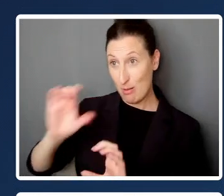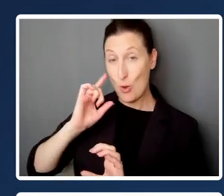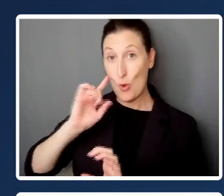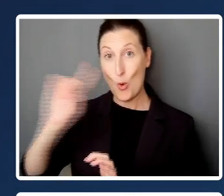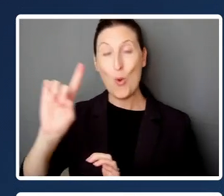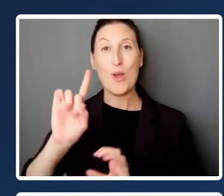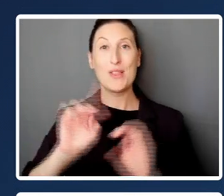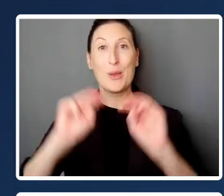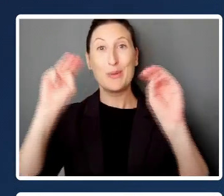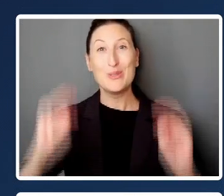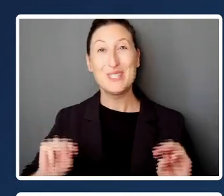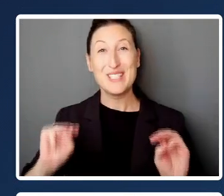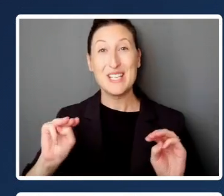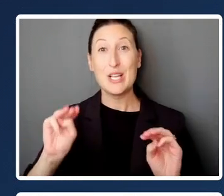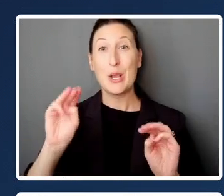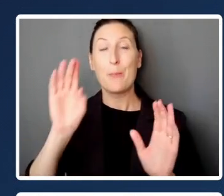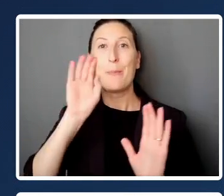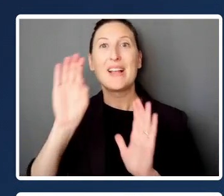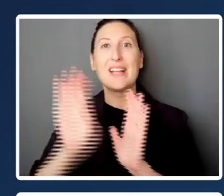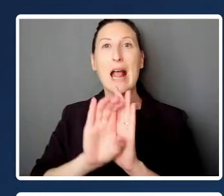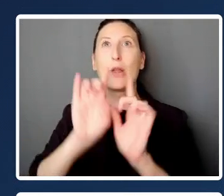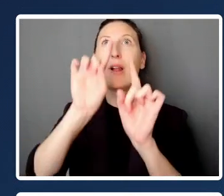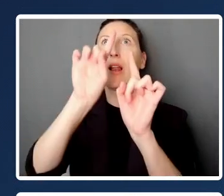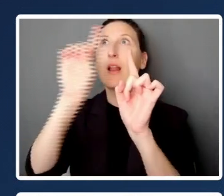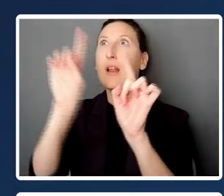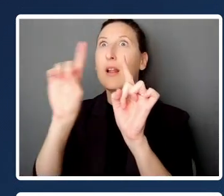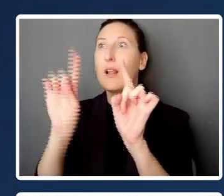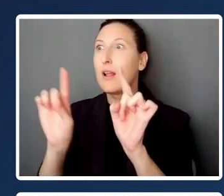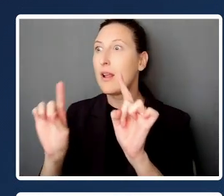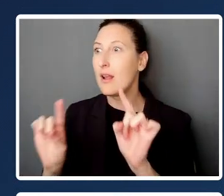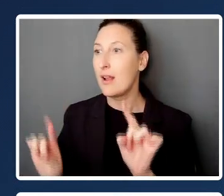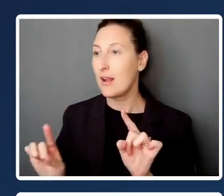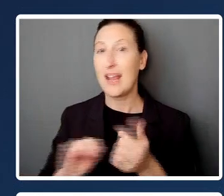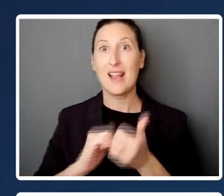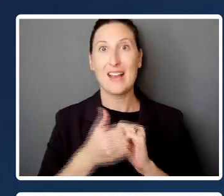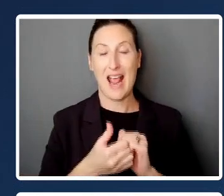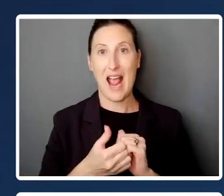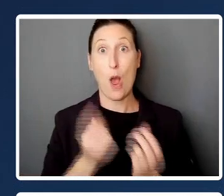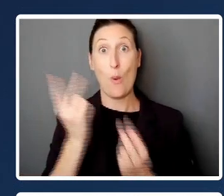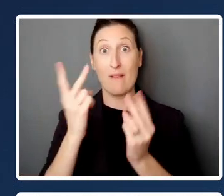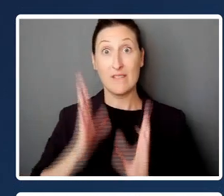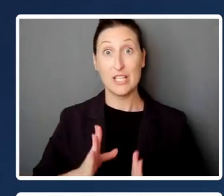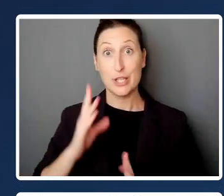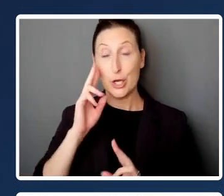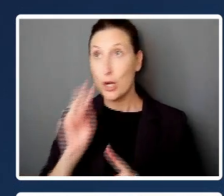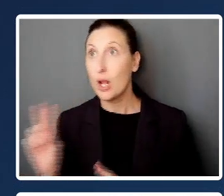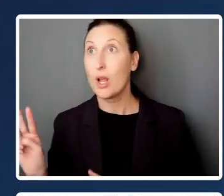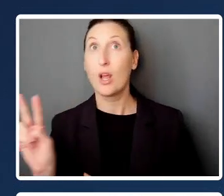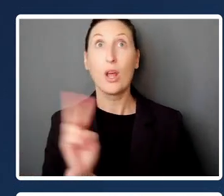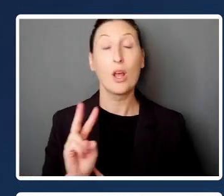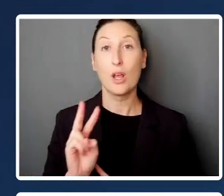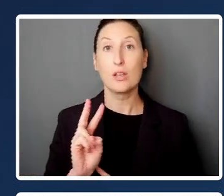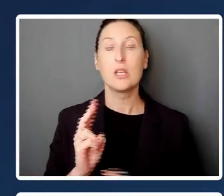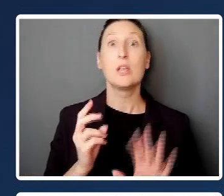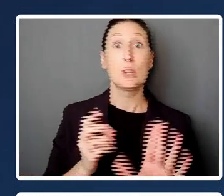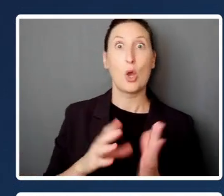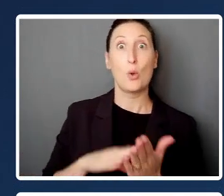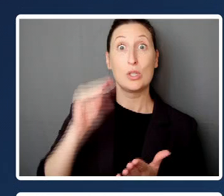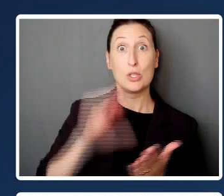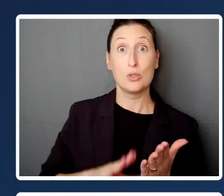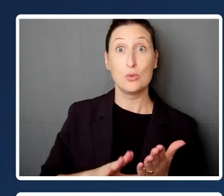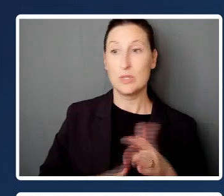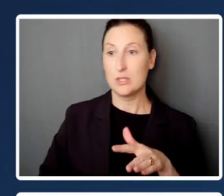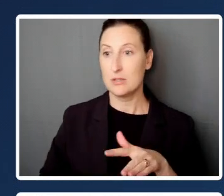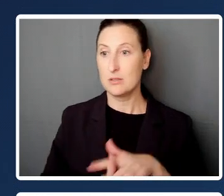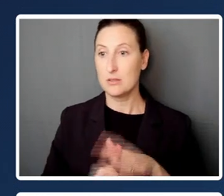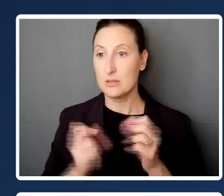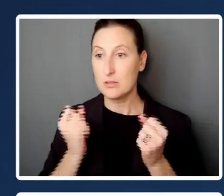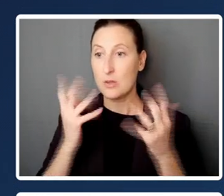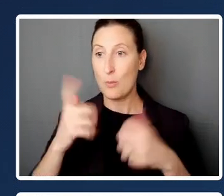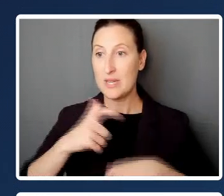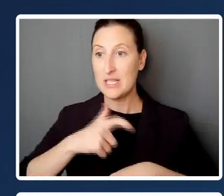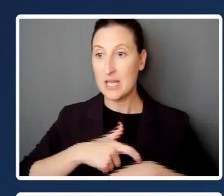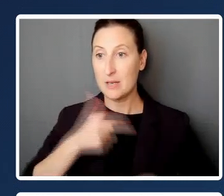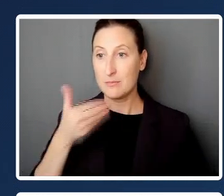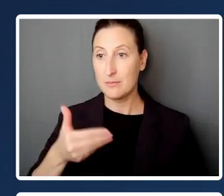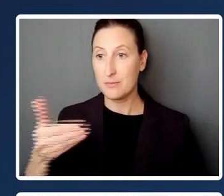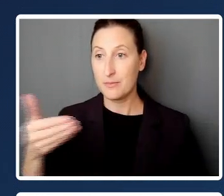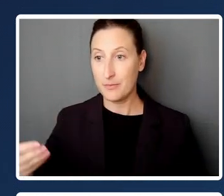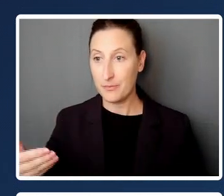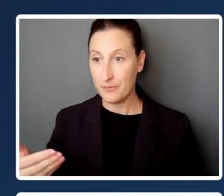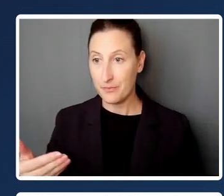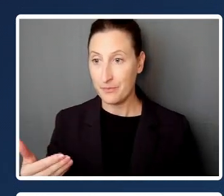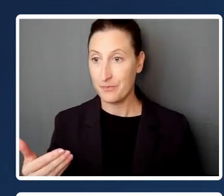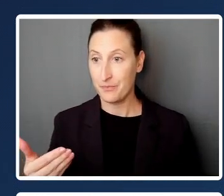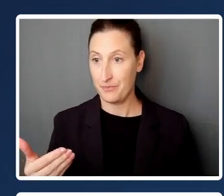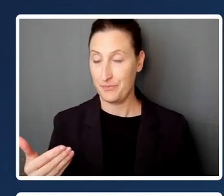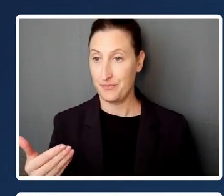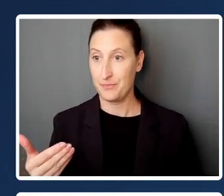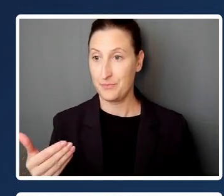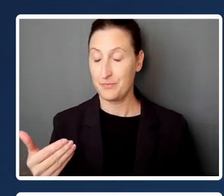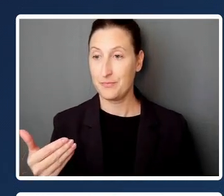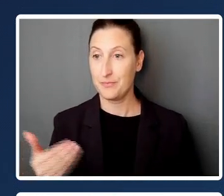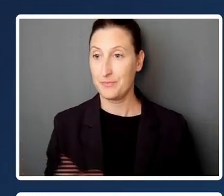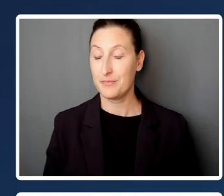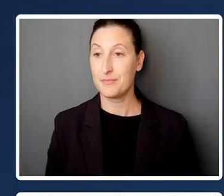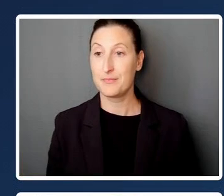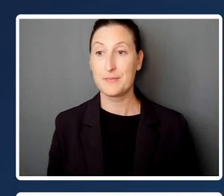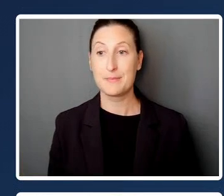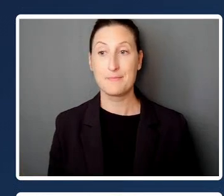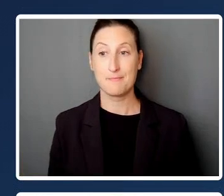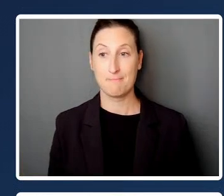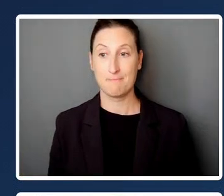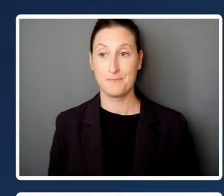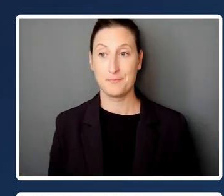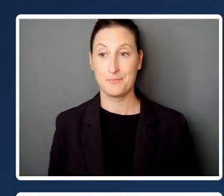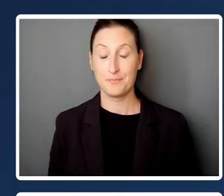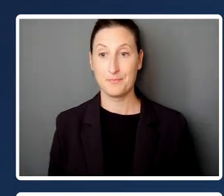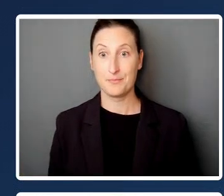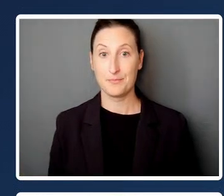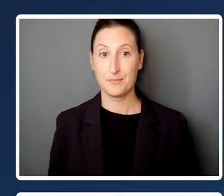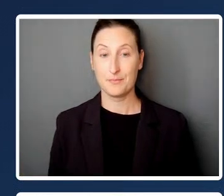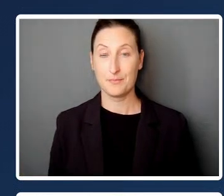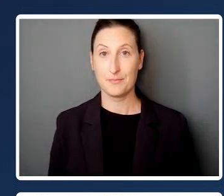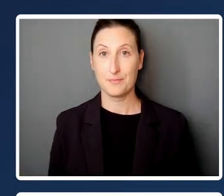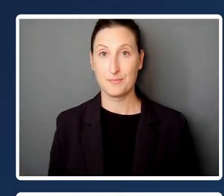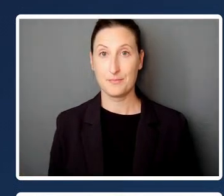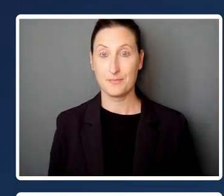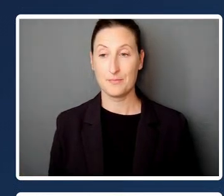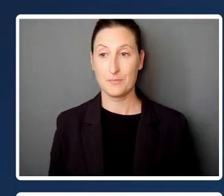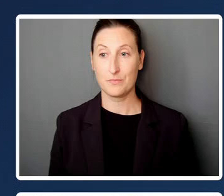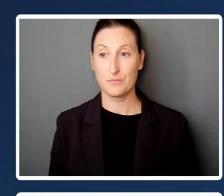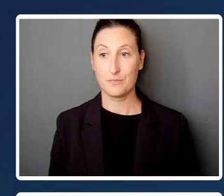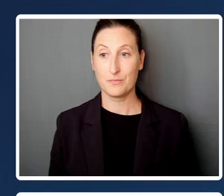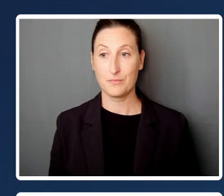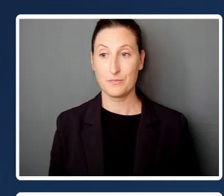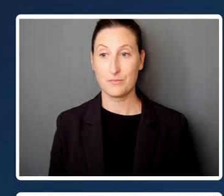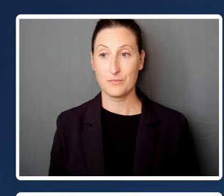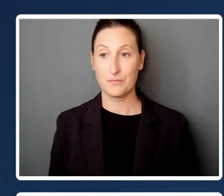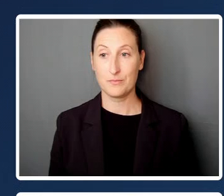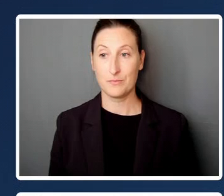museums impart information to the visitor. So -- because they came so many times to the museum --